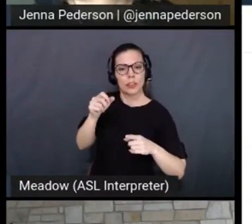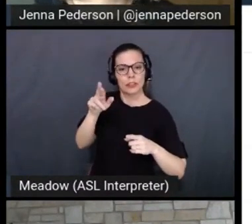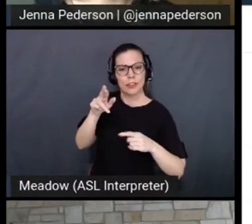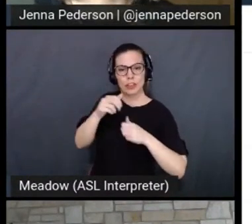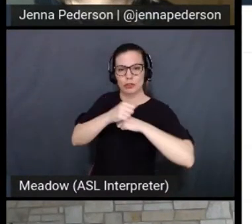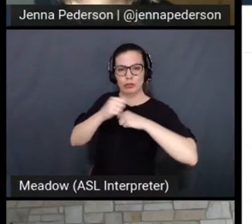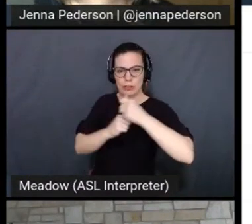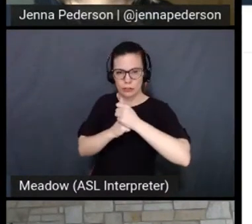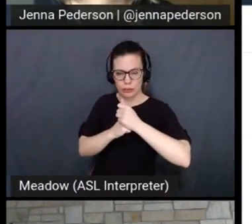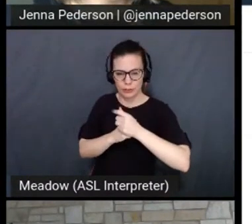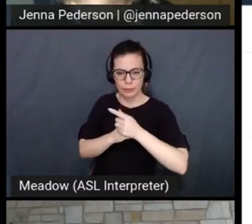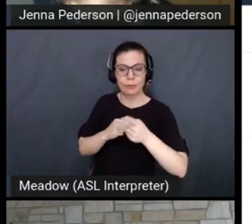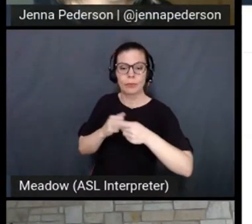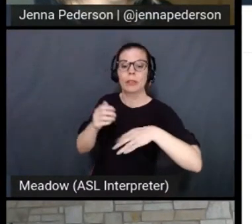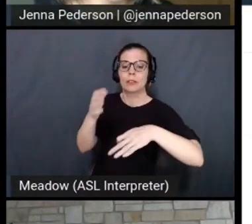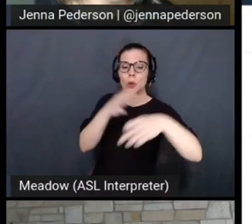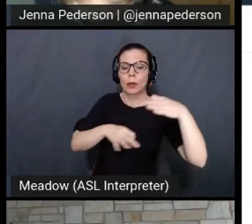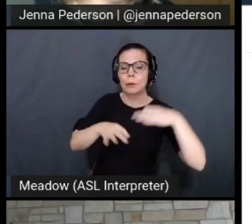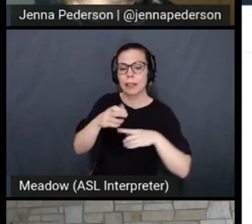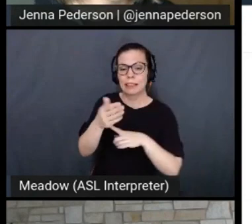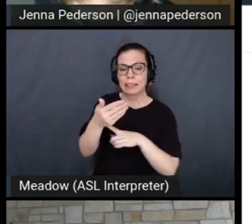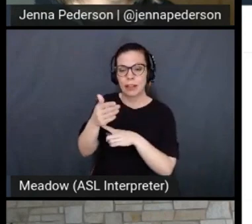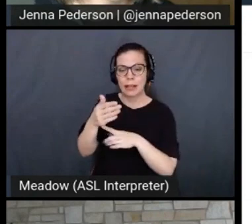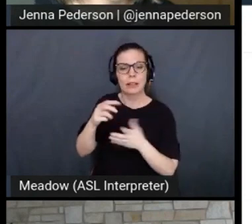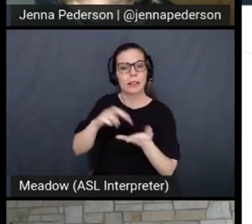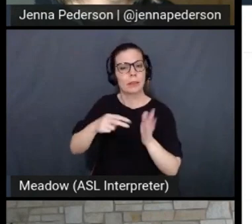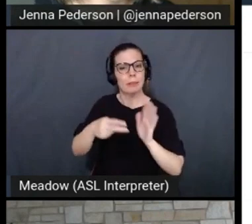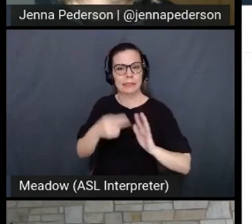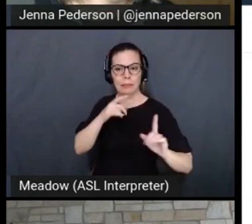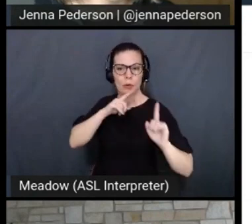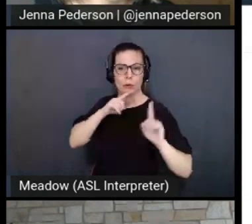The replace flag just means that if there's a report that already exists I wanna replace that report.